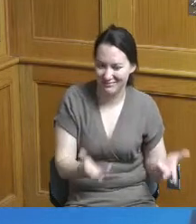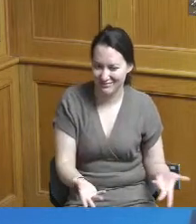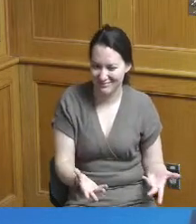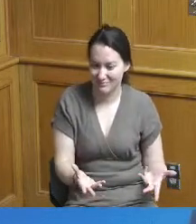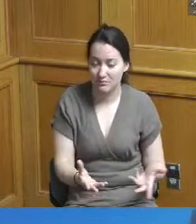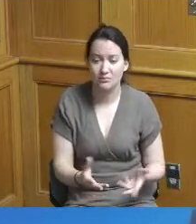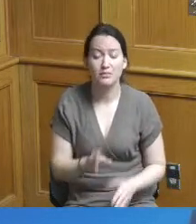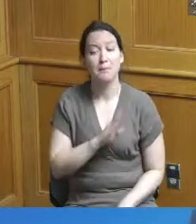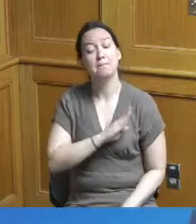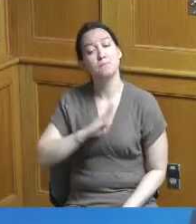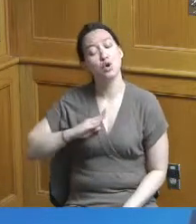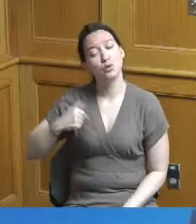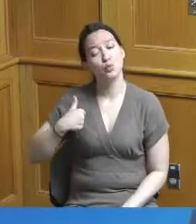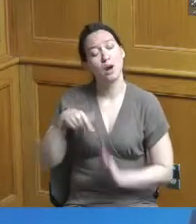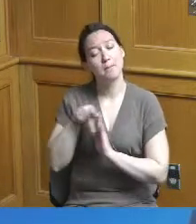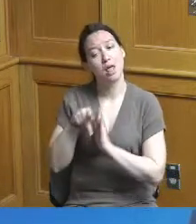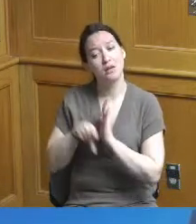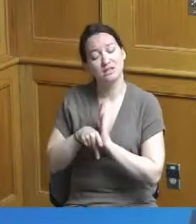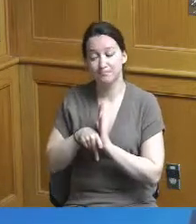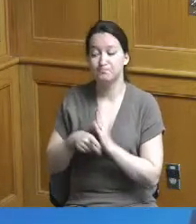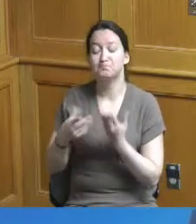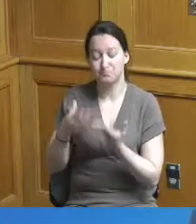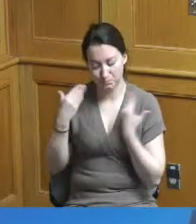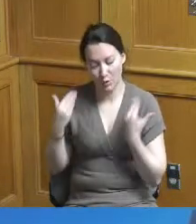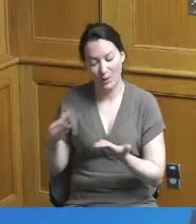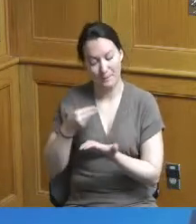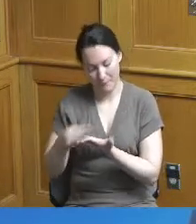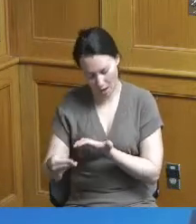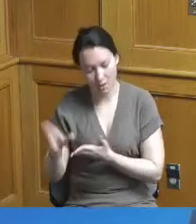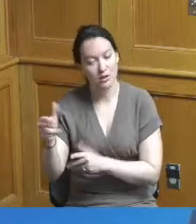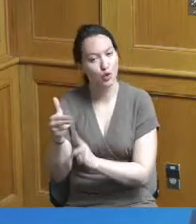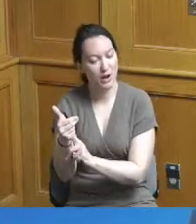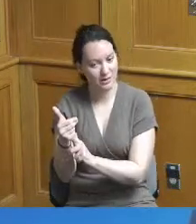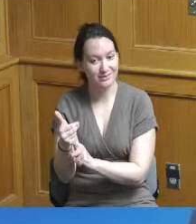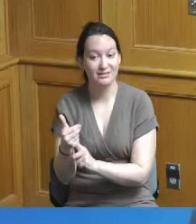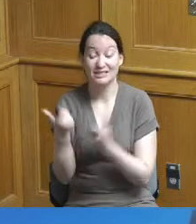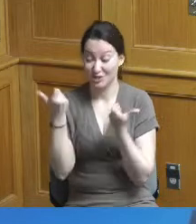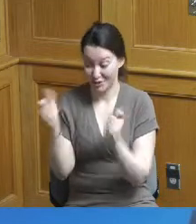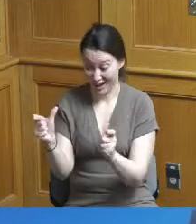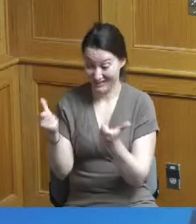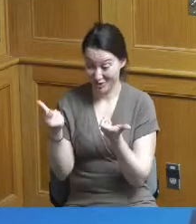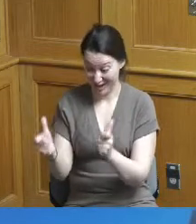so board policy at the time was to acquire that hotel many attempts were made over the course of